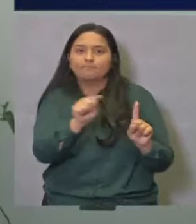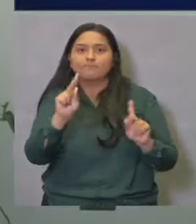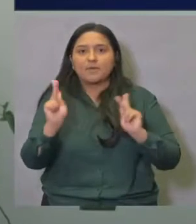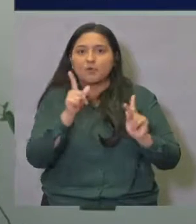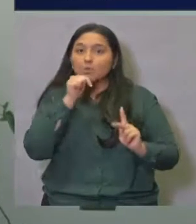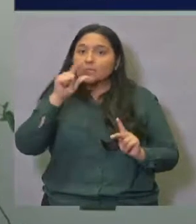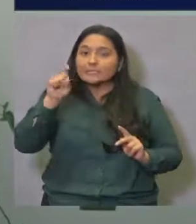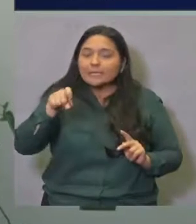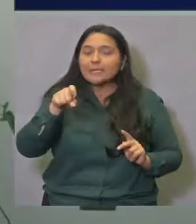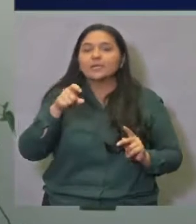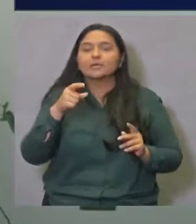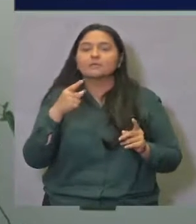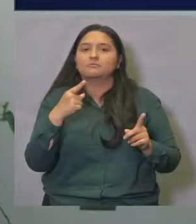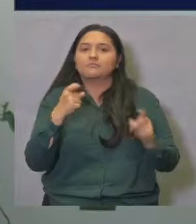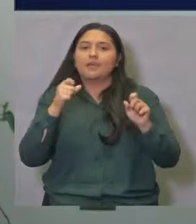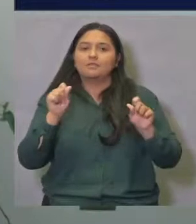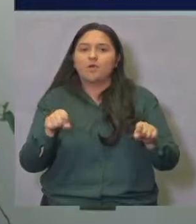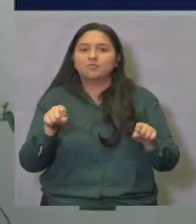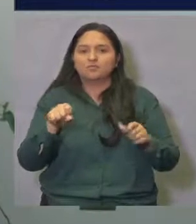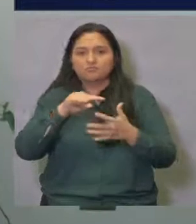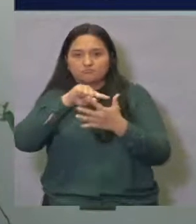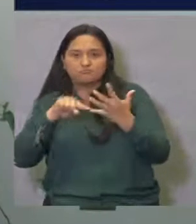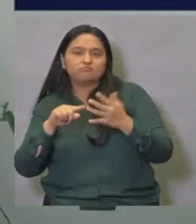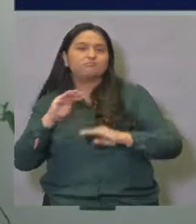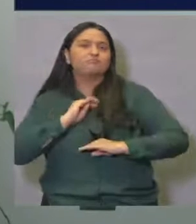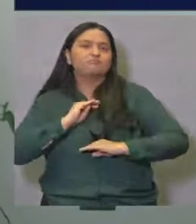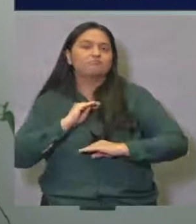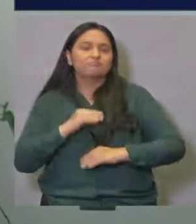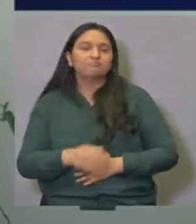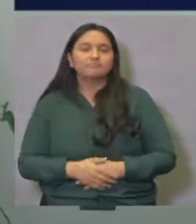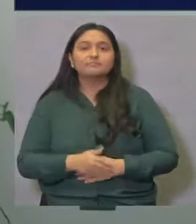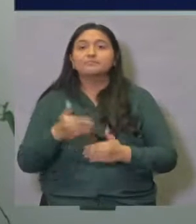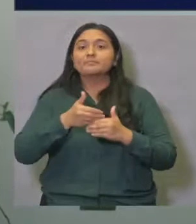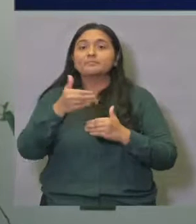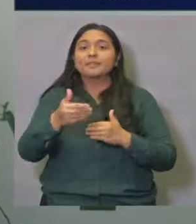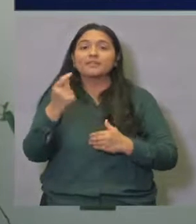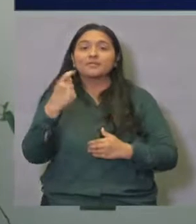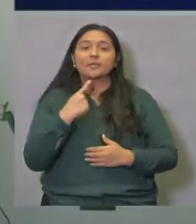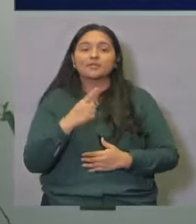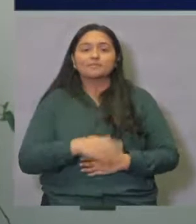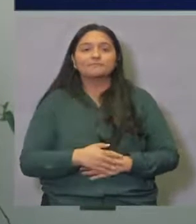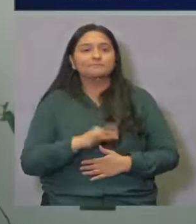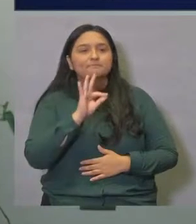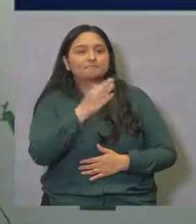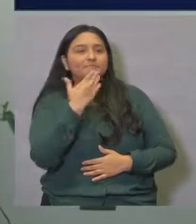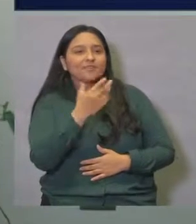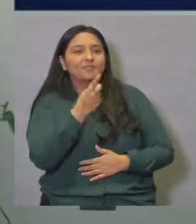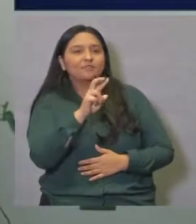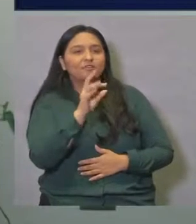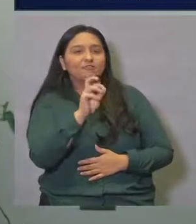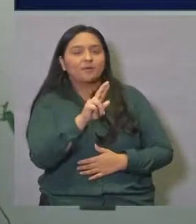GETTING VACCINATIONS TO THE ARMS OF PEOPLE WHO NEED IT DESPERATELY AS QUICKLY AS